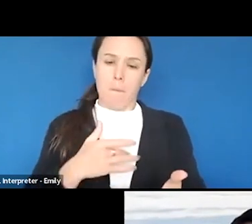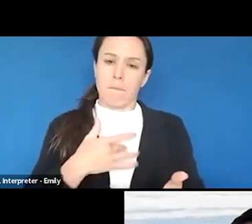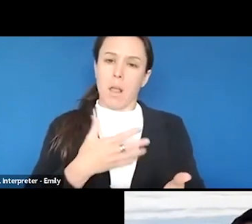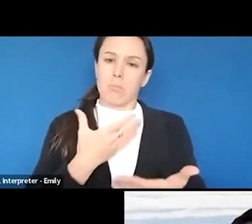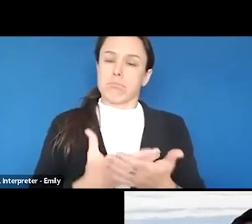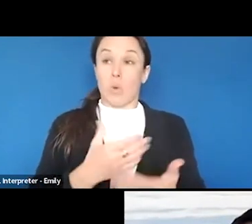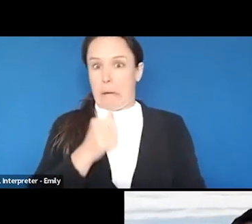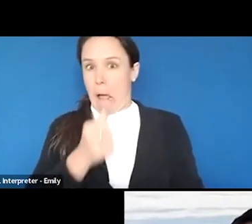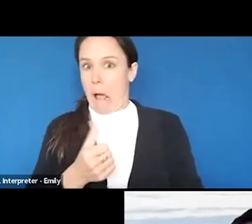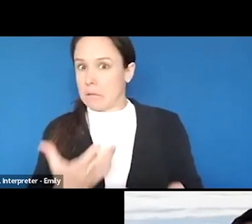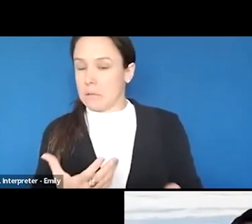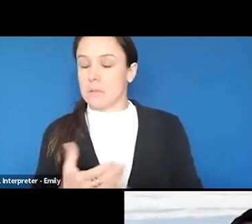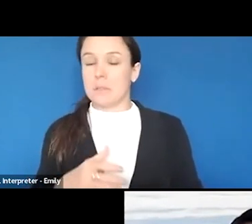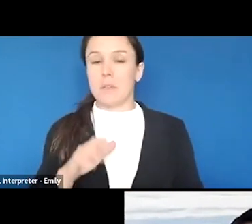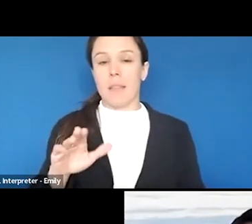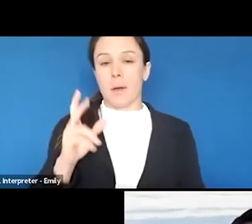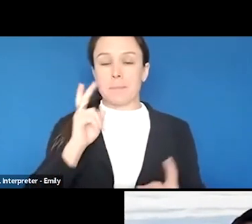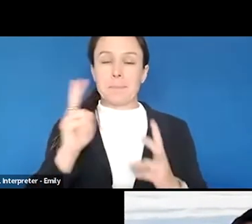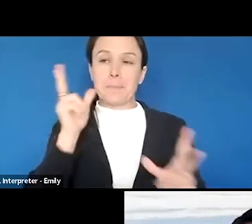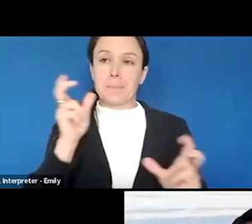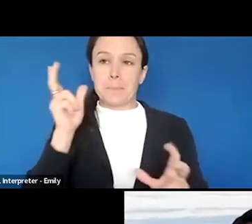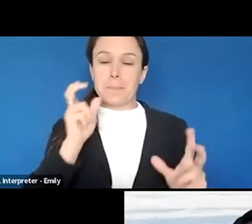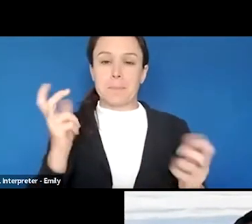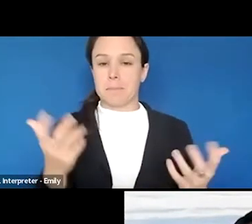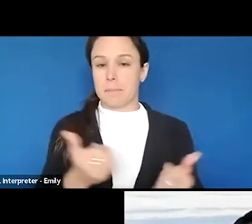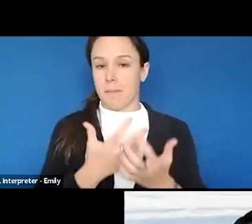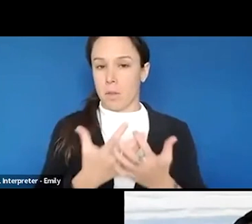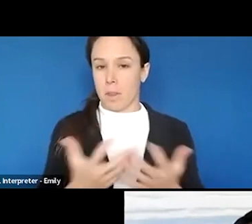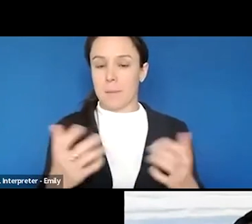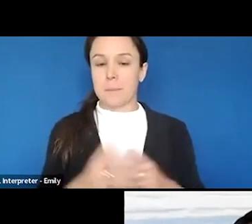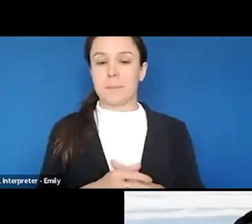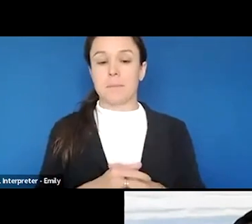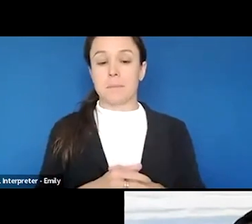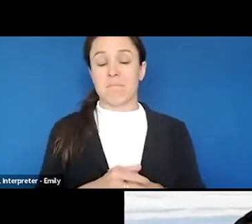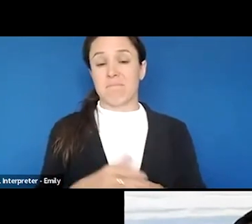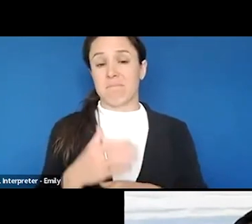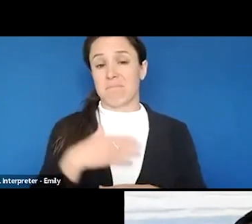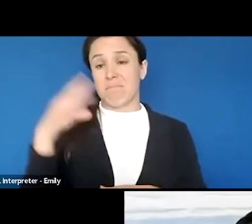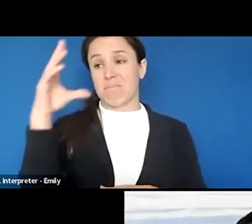what they're seeing and hearing so my guess is if we're trying to look 20 years into the future